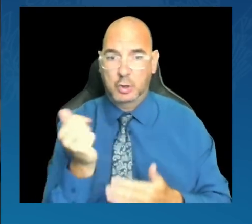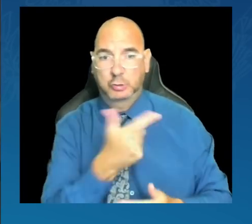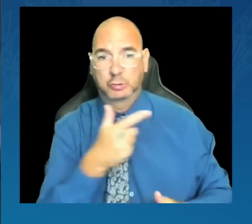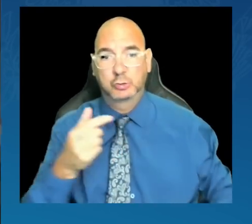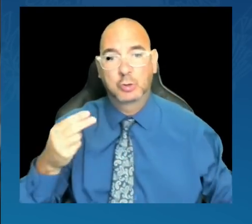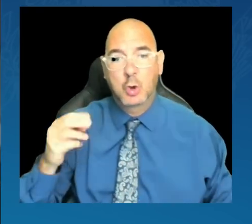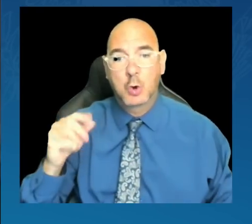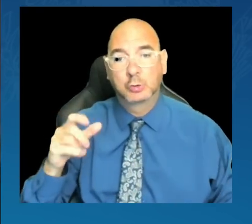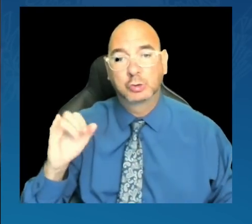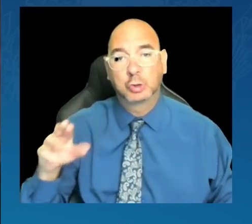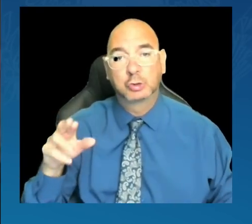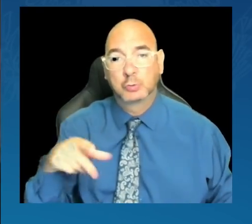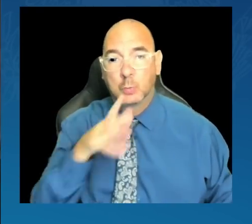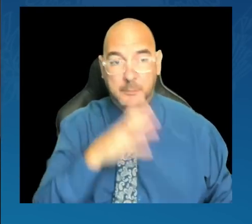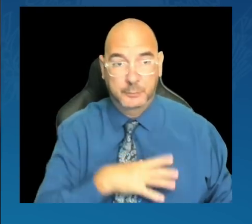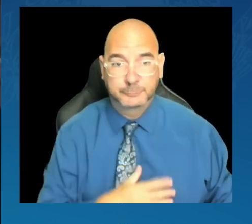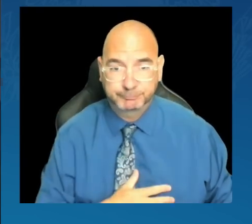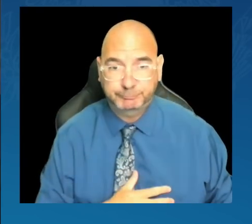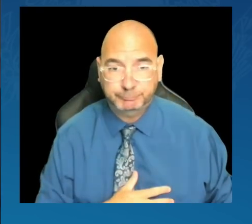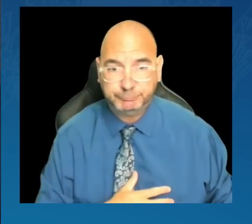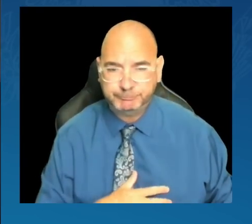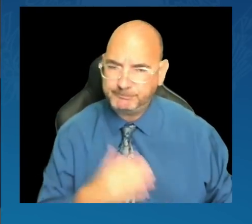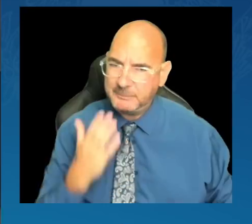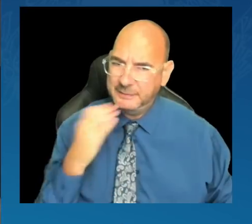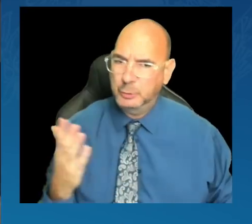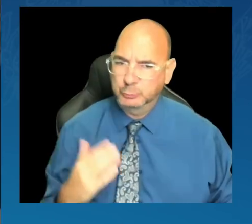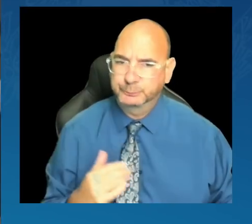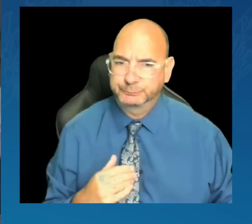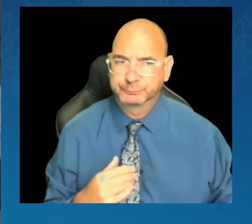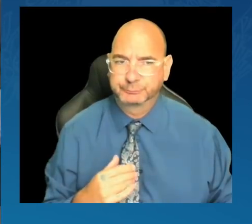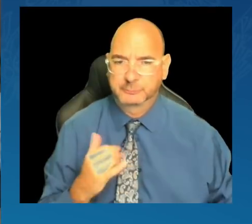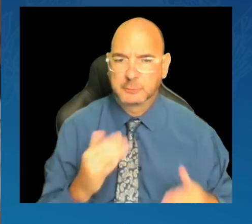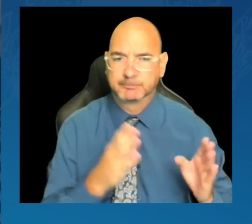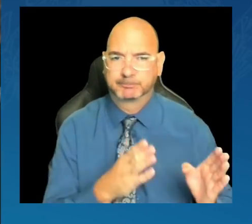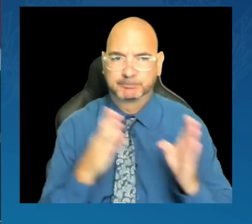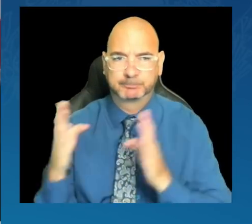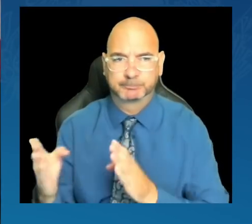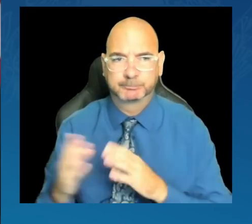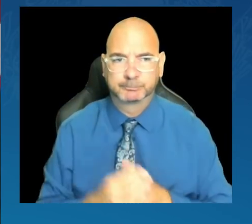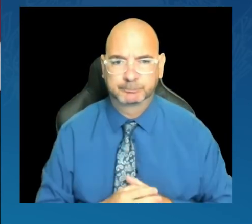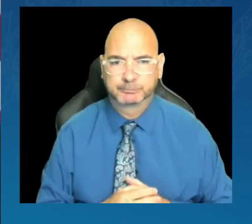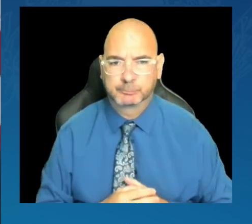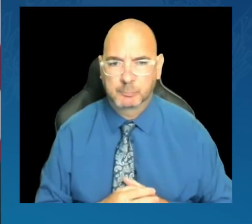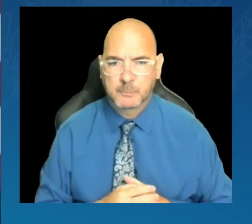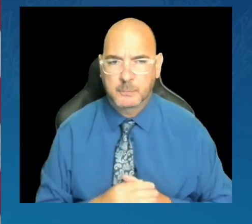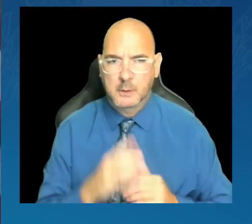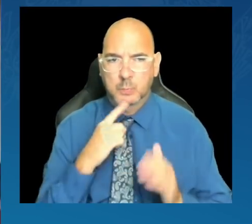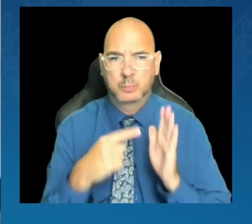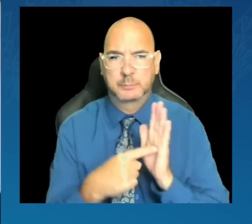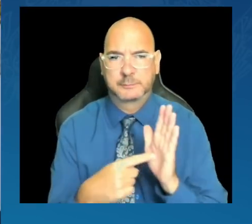And finally, Representative Carson. Thank you so much for joining us today. Representative Carson: Thank you.